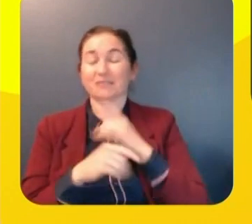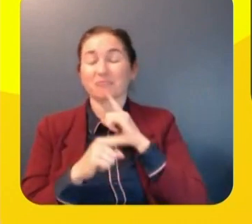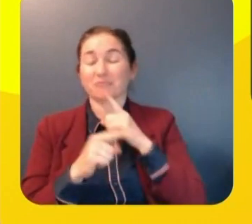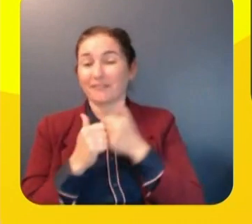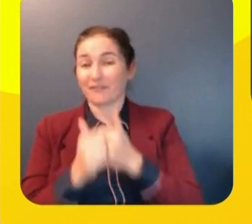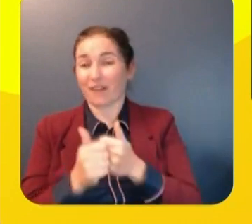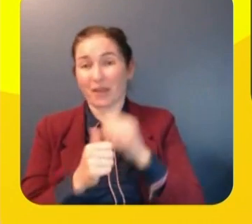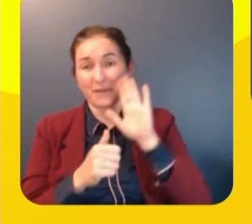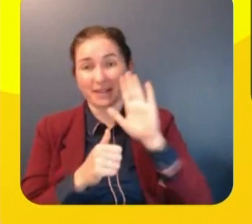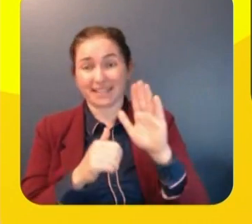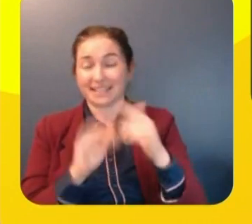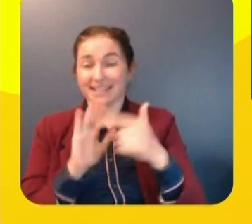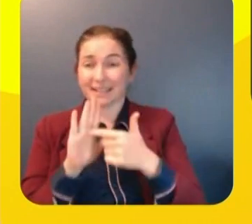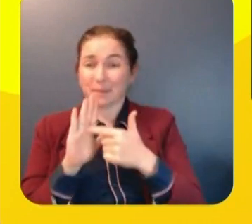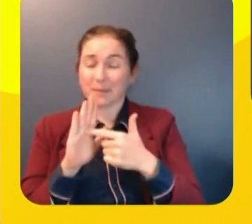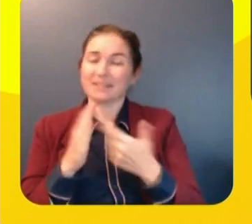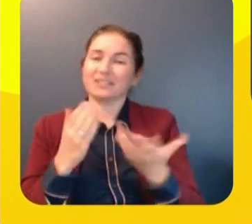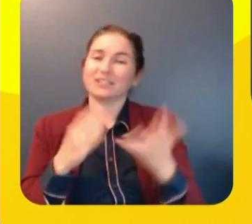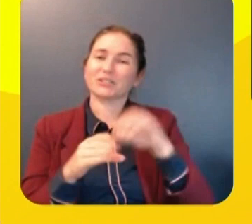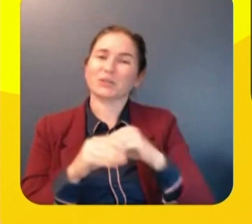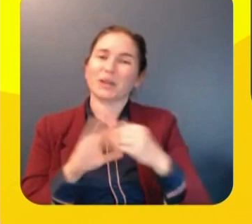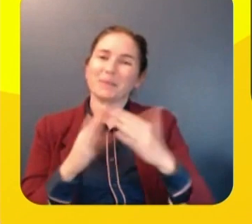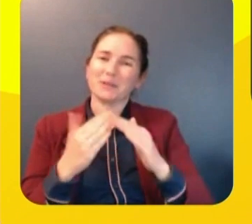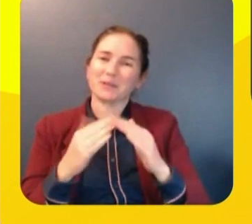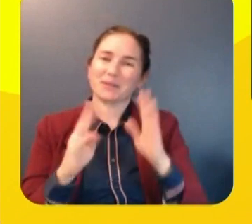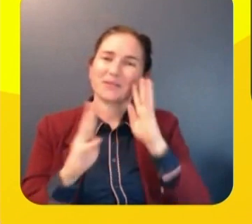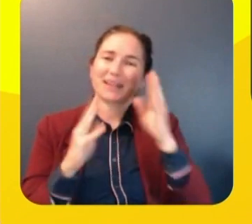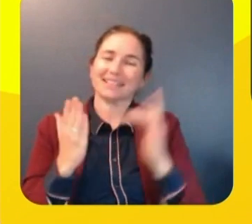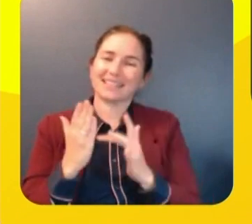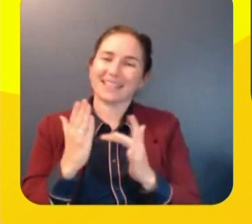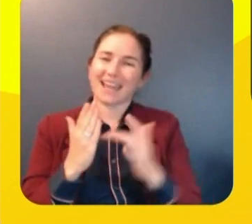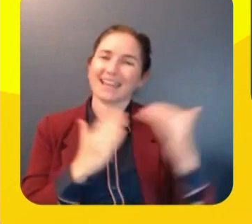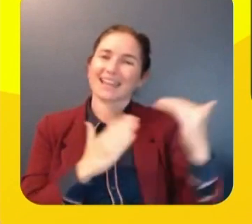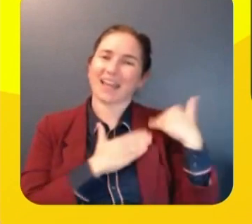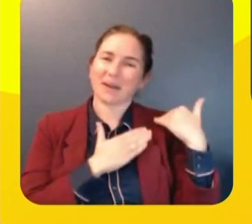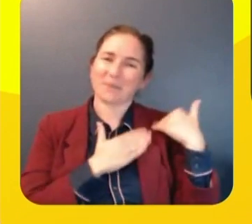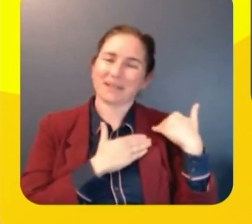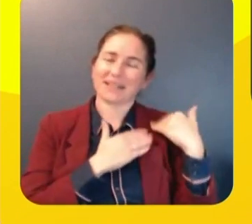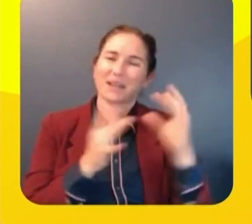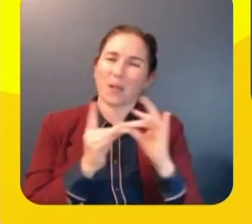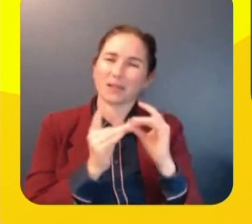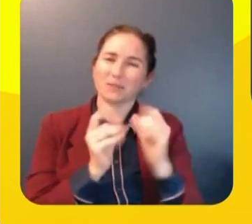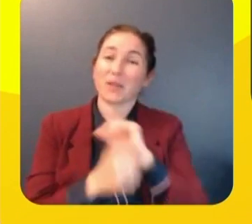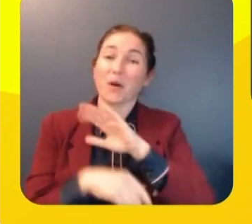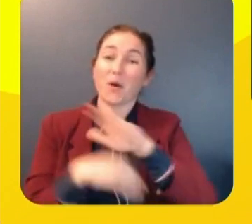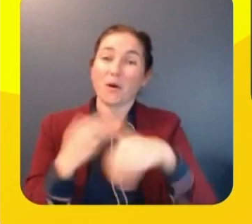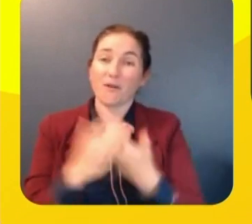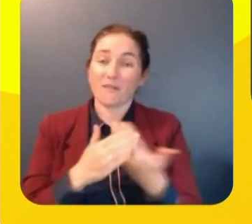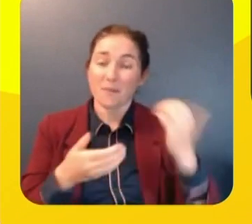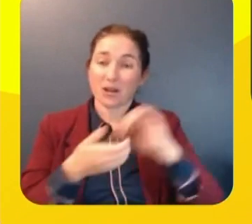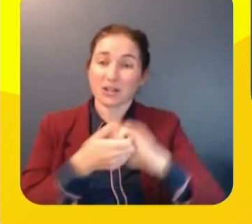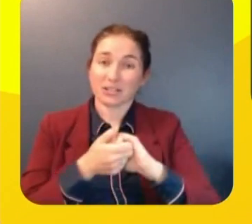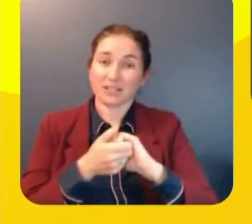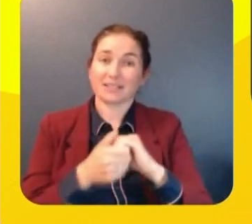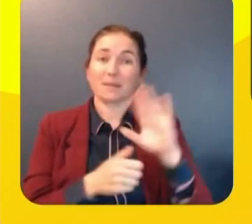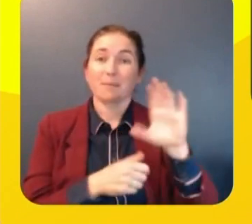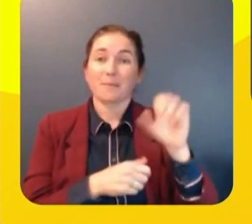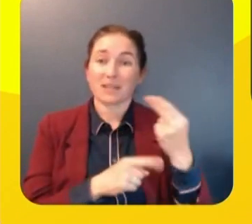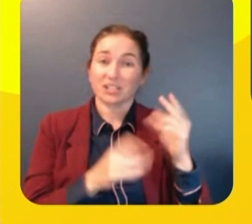So join our community as we create the tech accountability coalition with all of our partners. As Bish said, it is a movement.